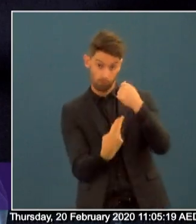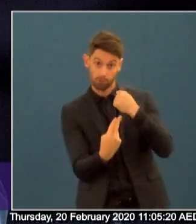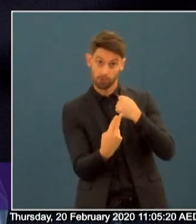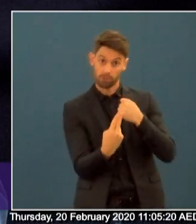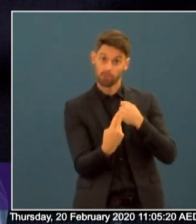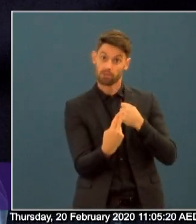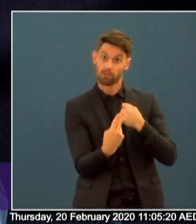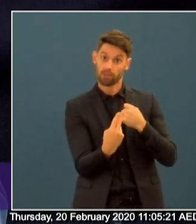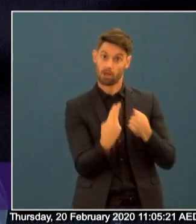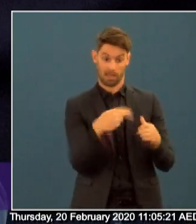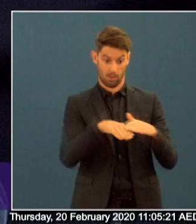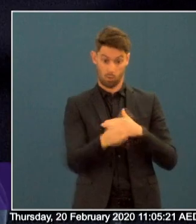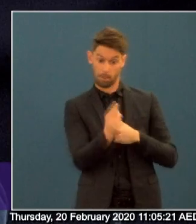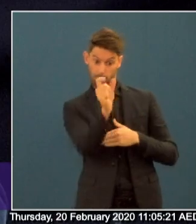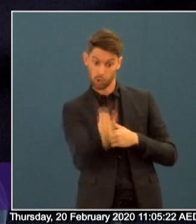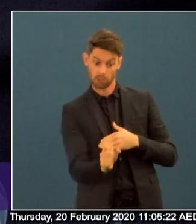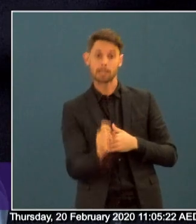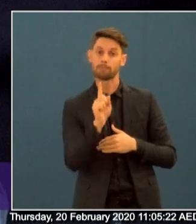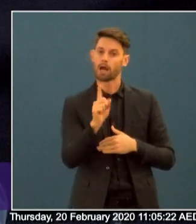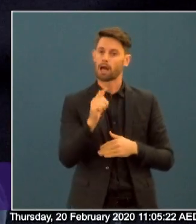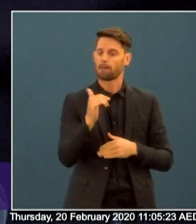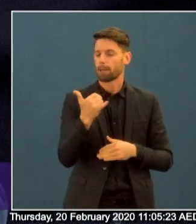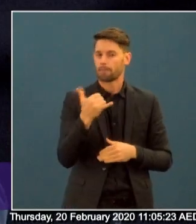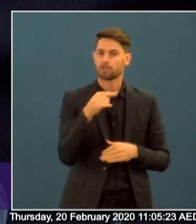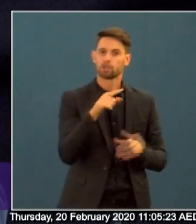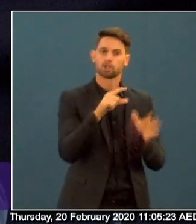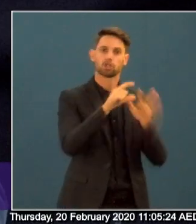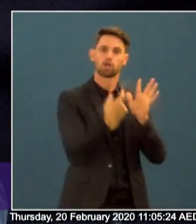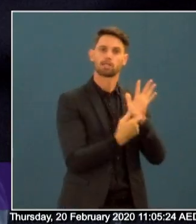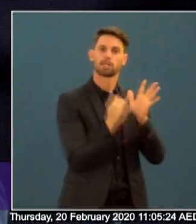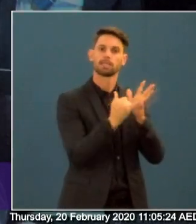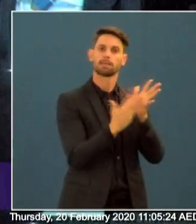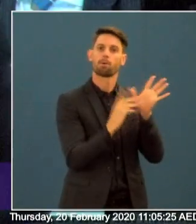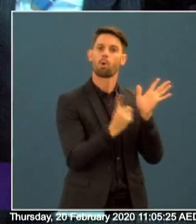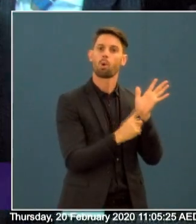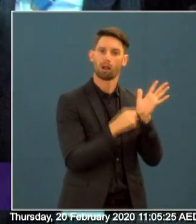but, as I say, Dr Small may have further suggestions. We'll ask her this afternoon.